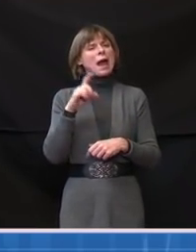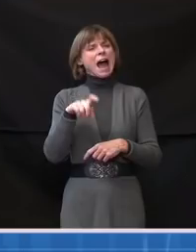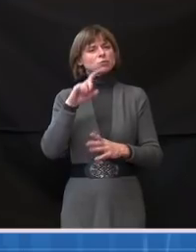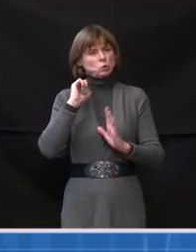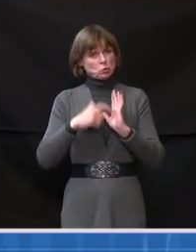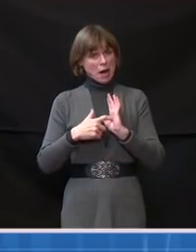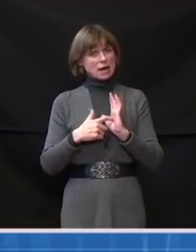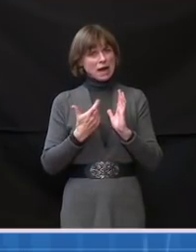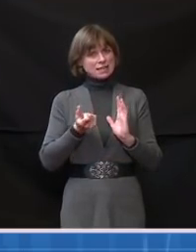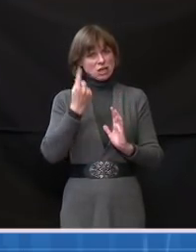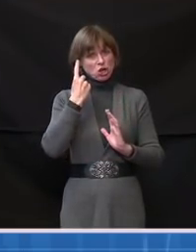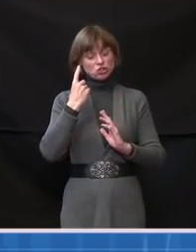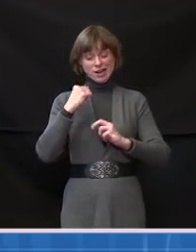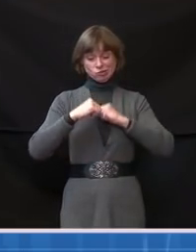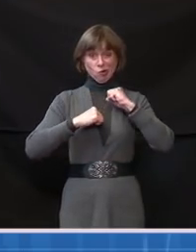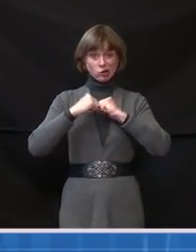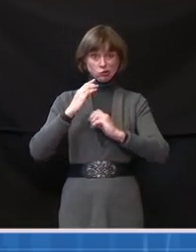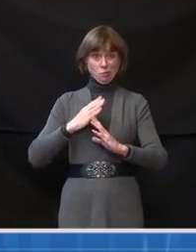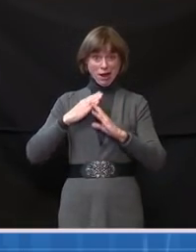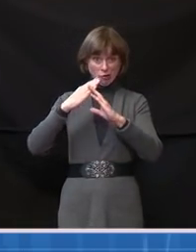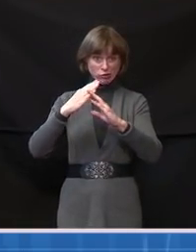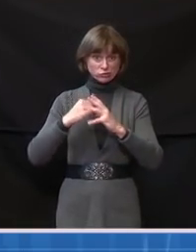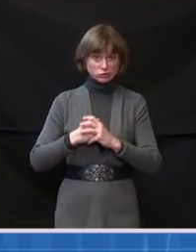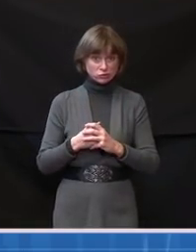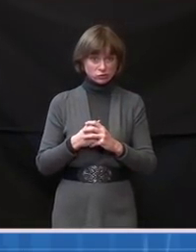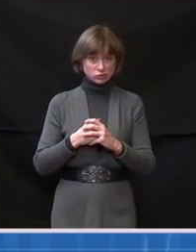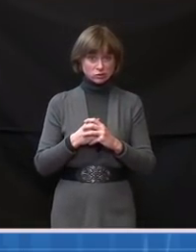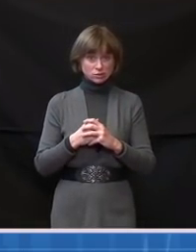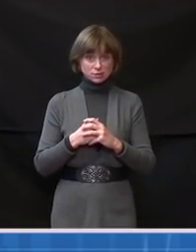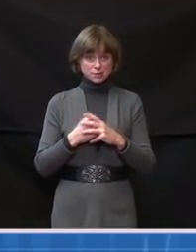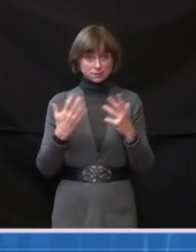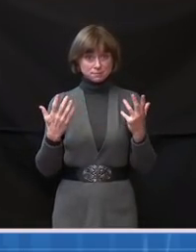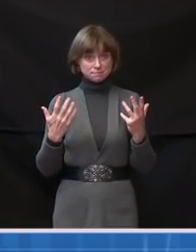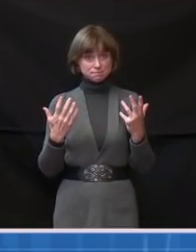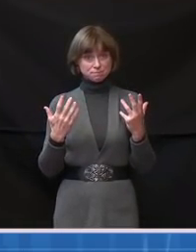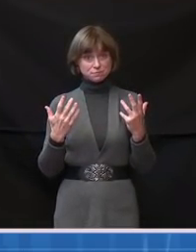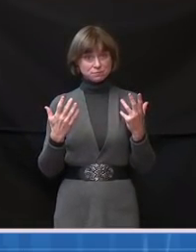are the structural barriers that present challenges for many people connecting with vaccination.